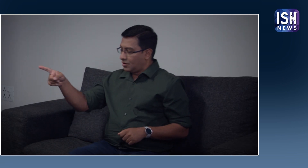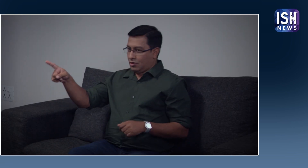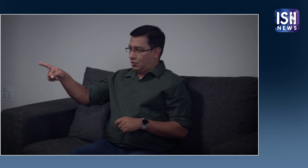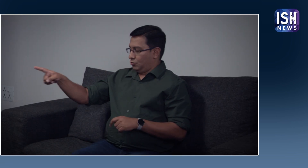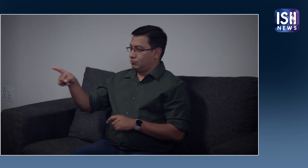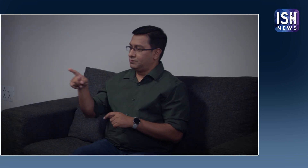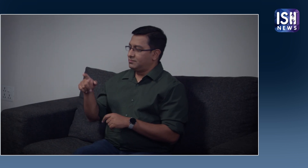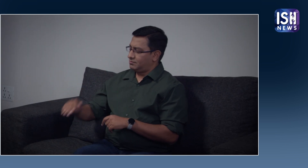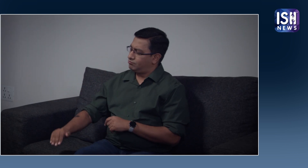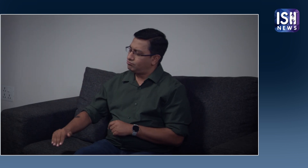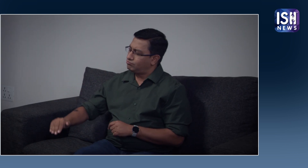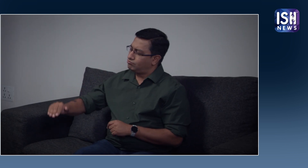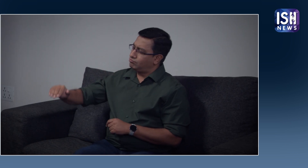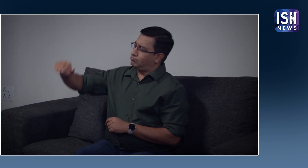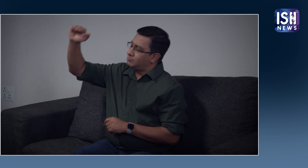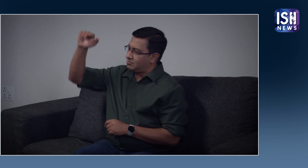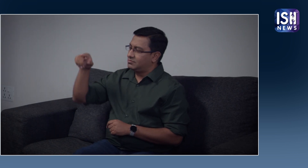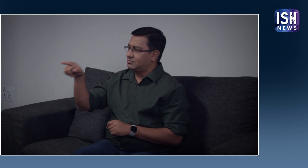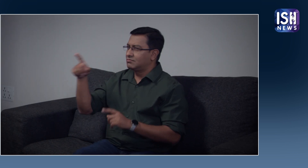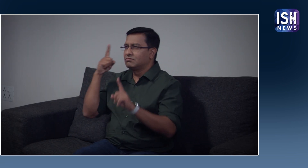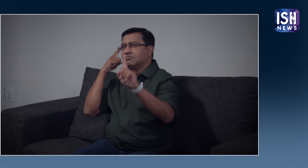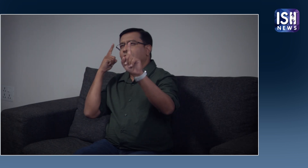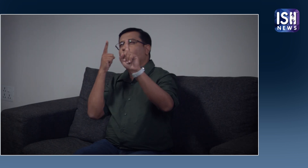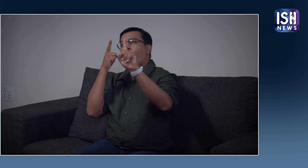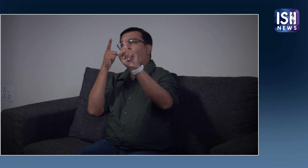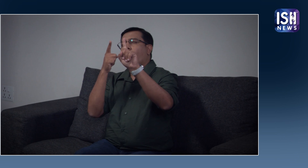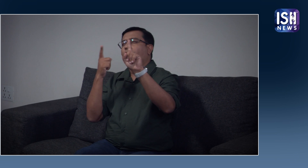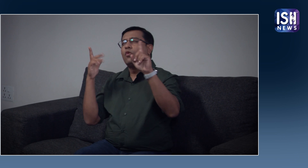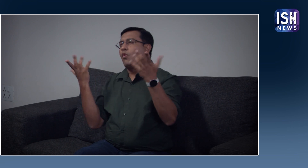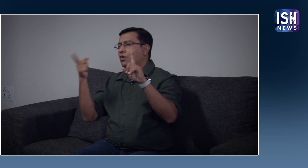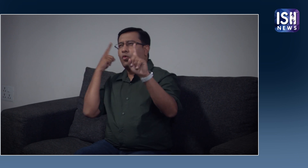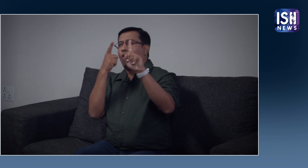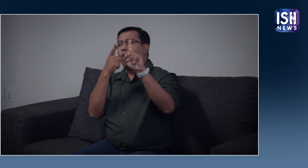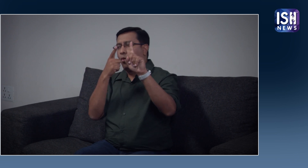When you were growing up, you had a set of goals. What was that goals?